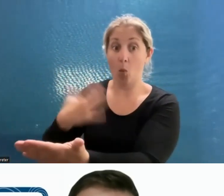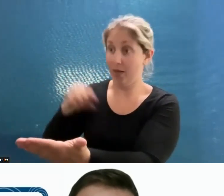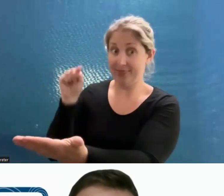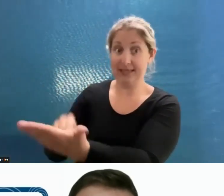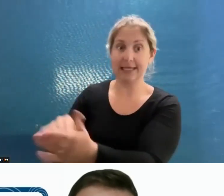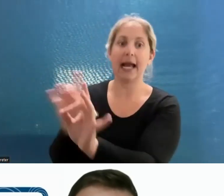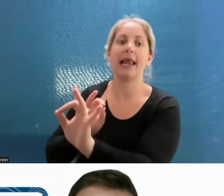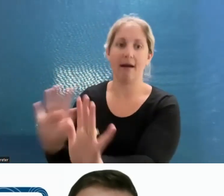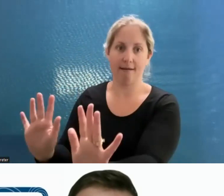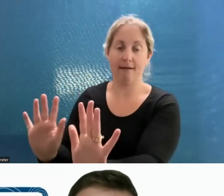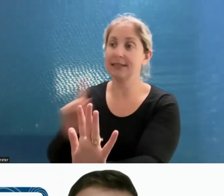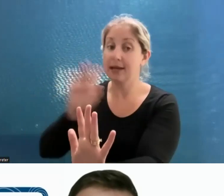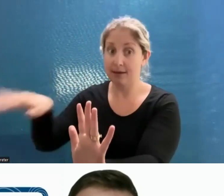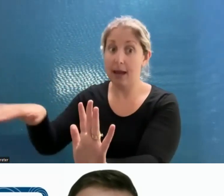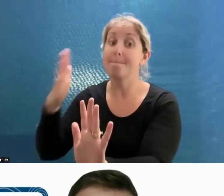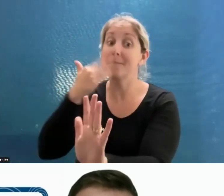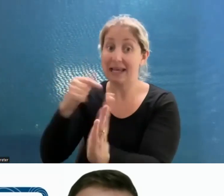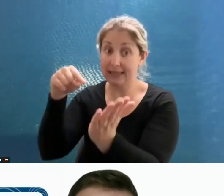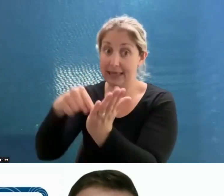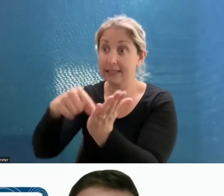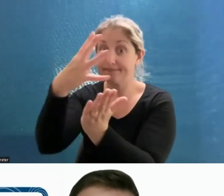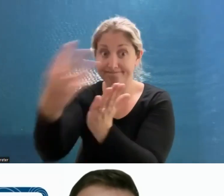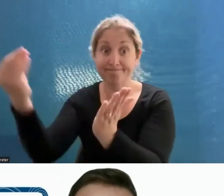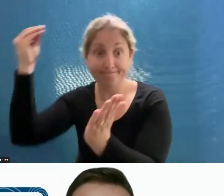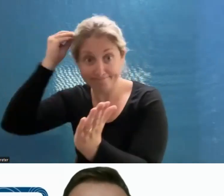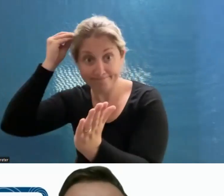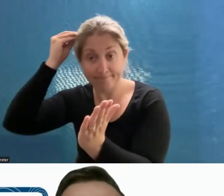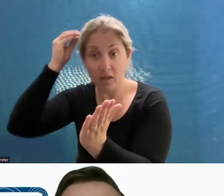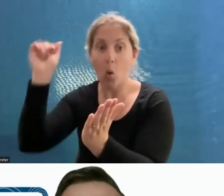say please take this into account or please consider this support.